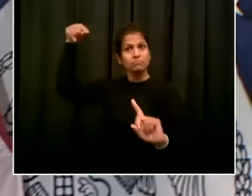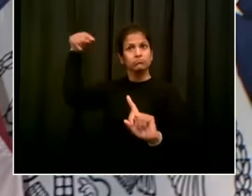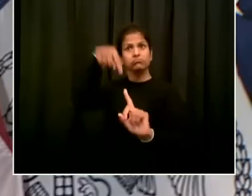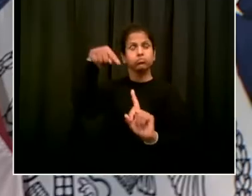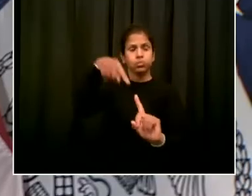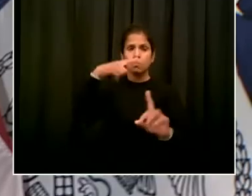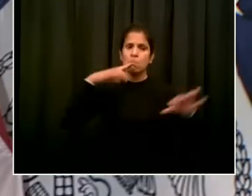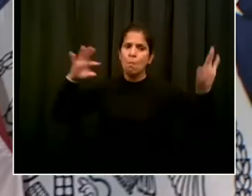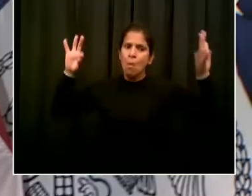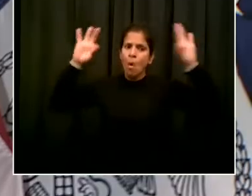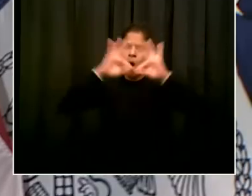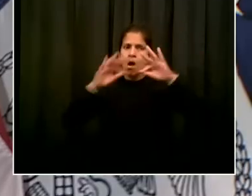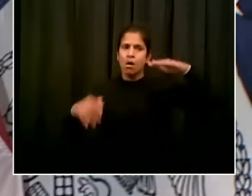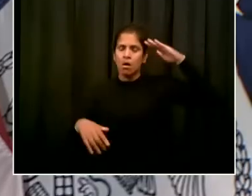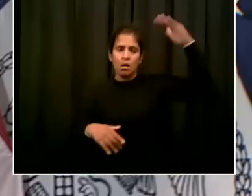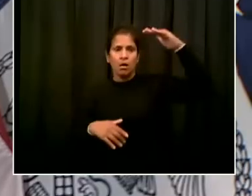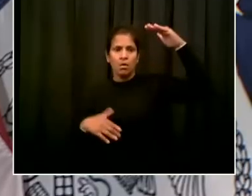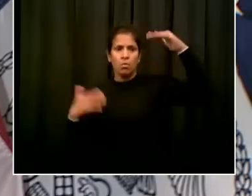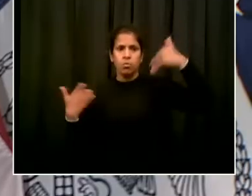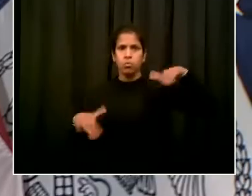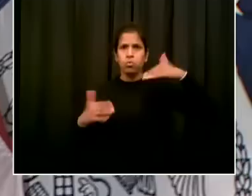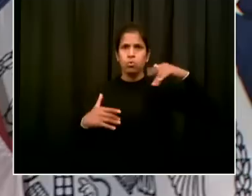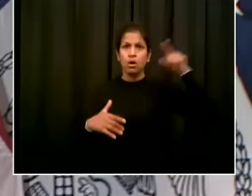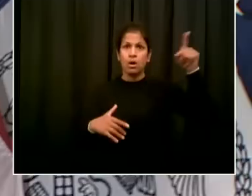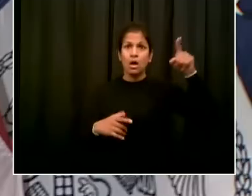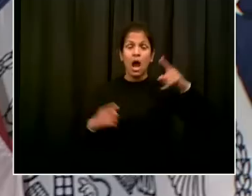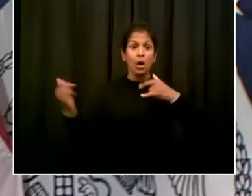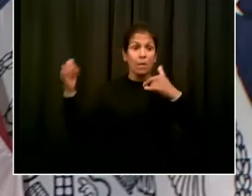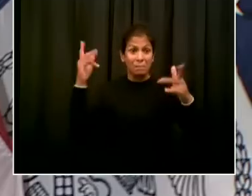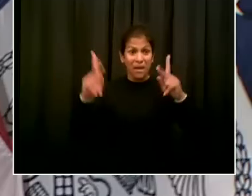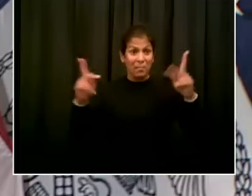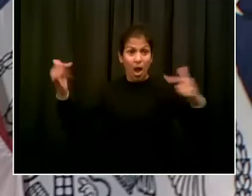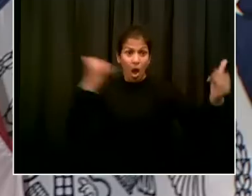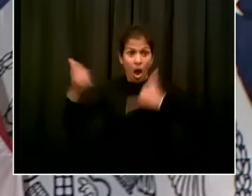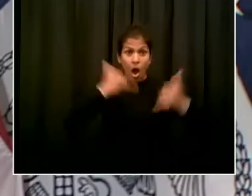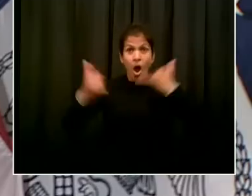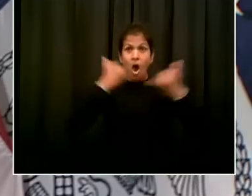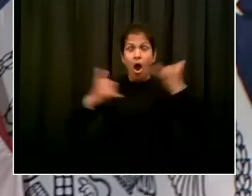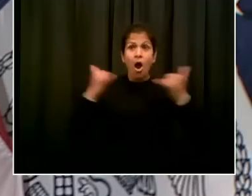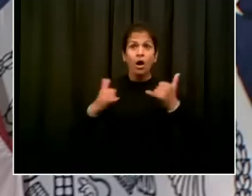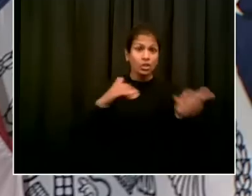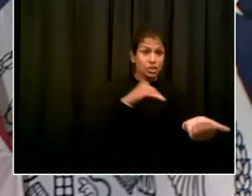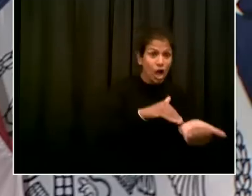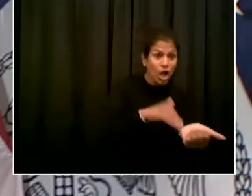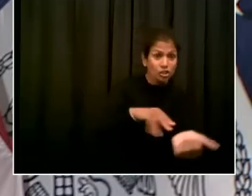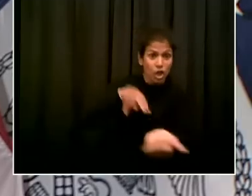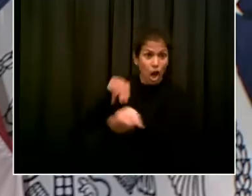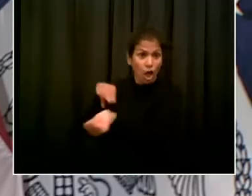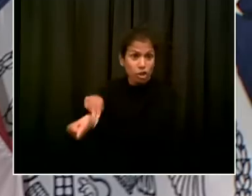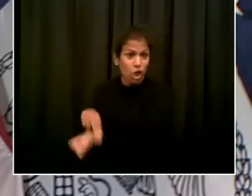RIGHT NOW, THTH'ATS ABOUT A CLE